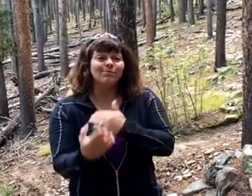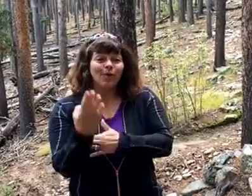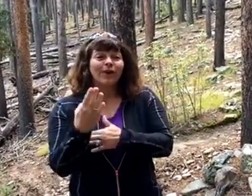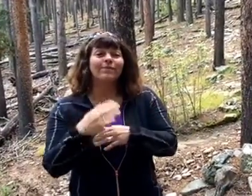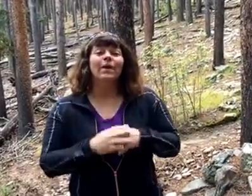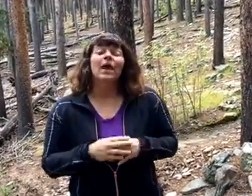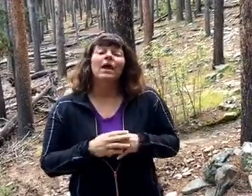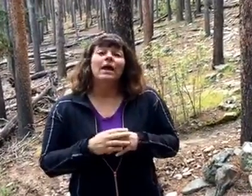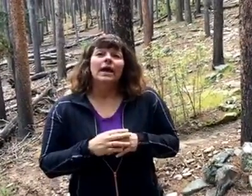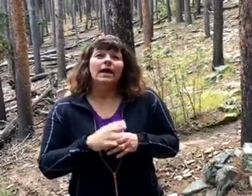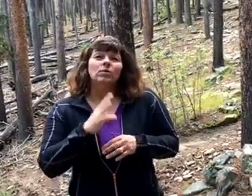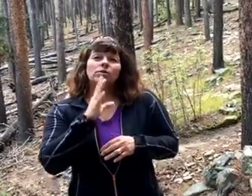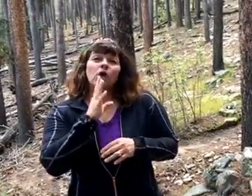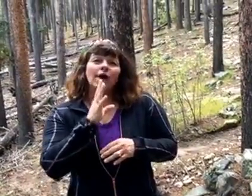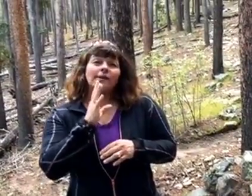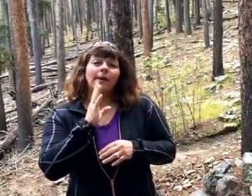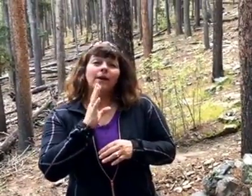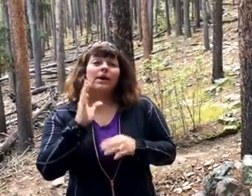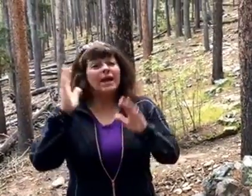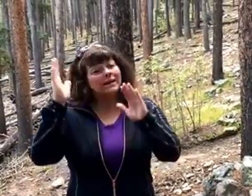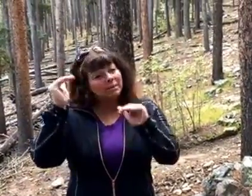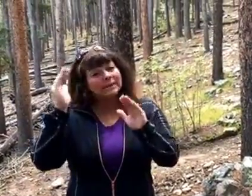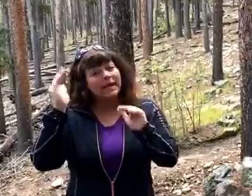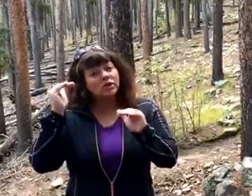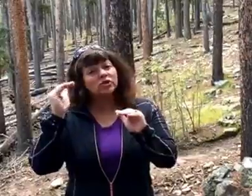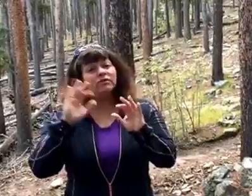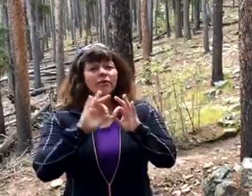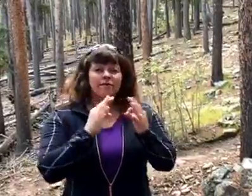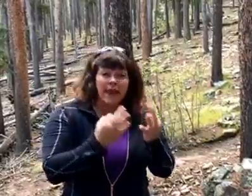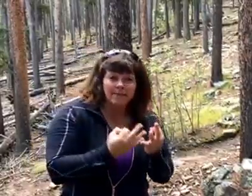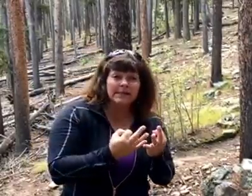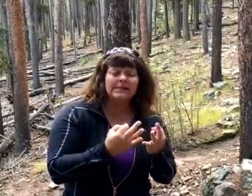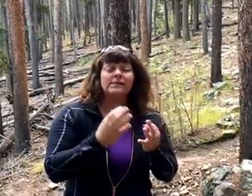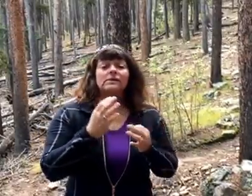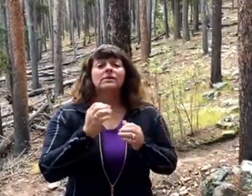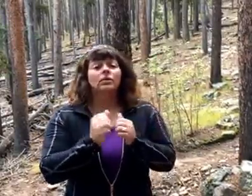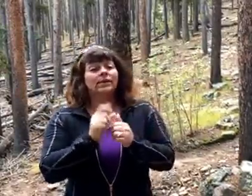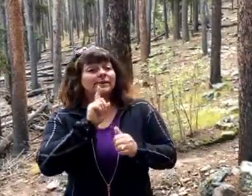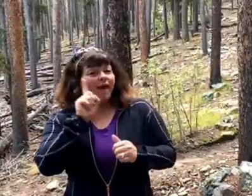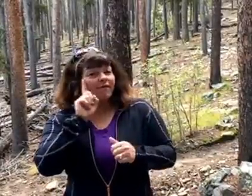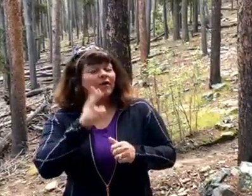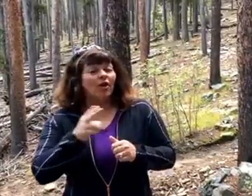morning and we were talking about expectation for families with deaf and